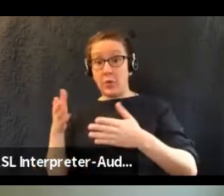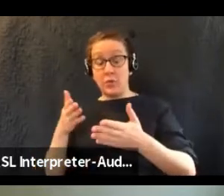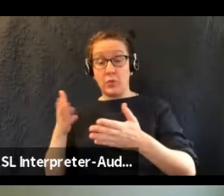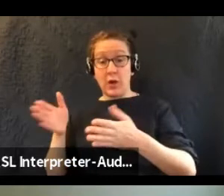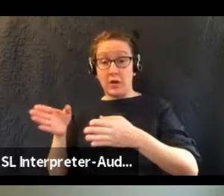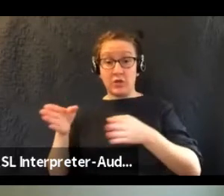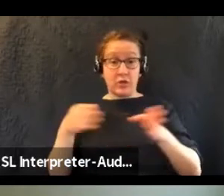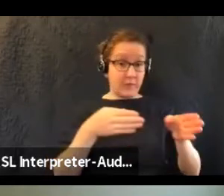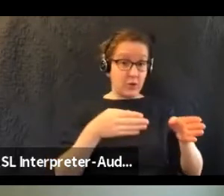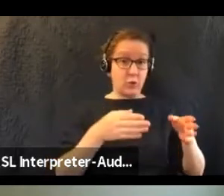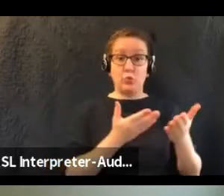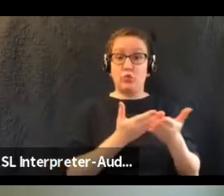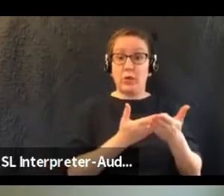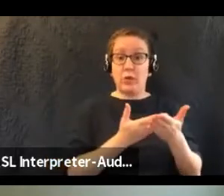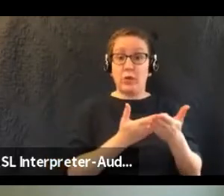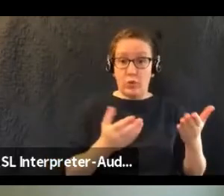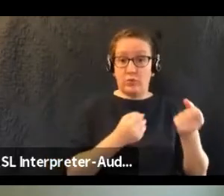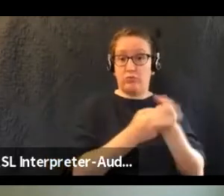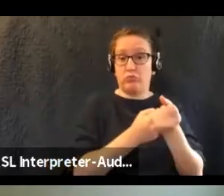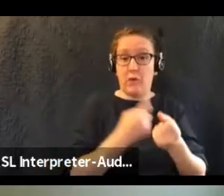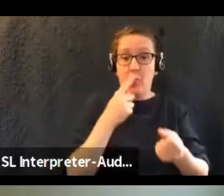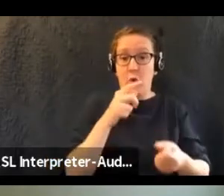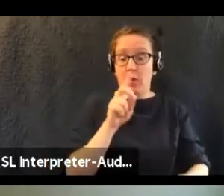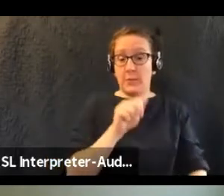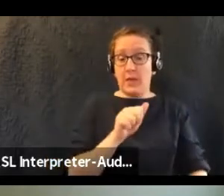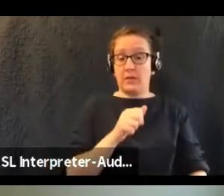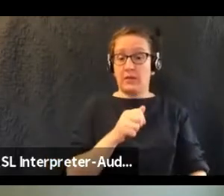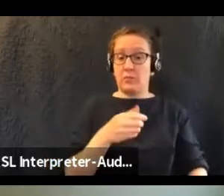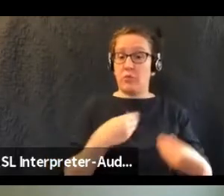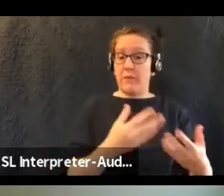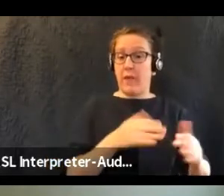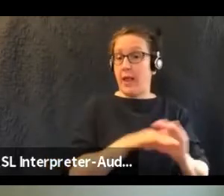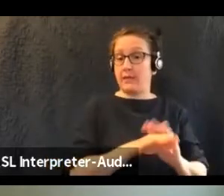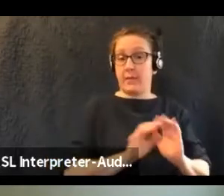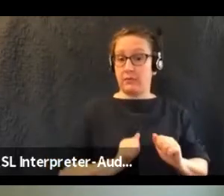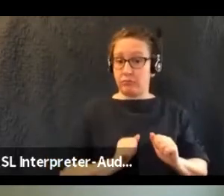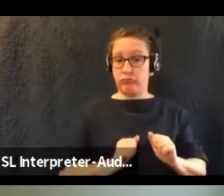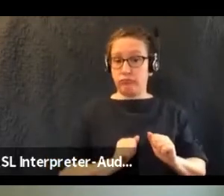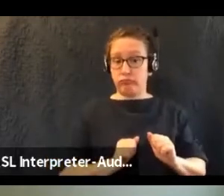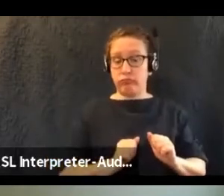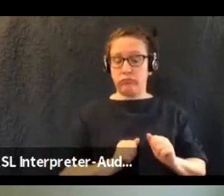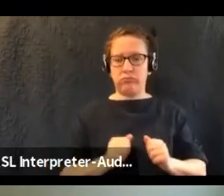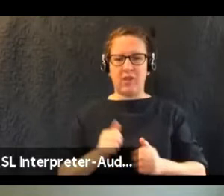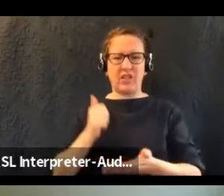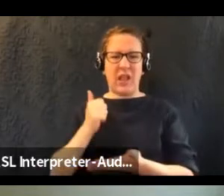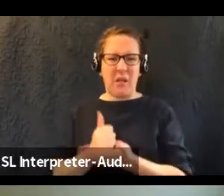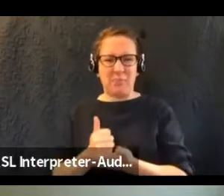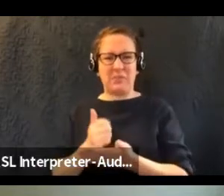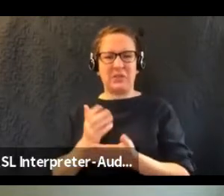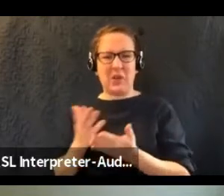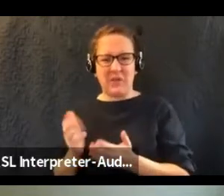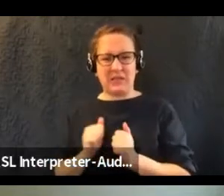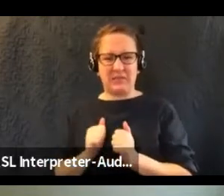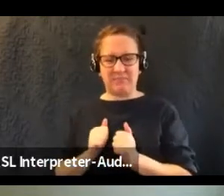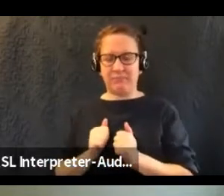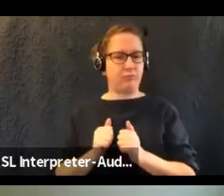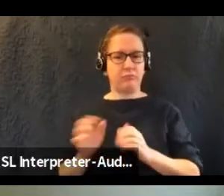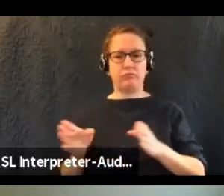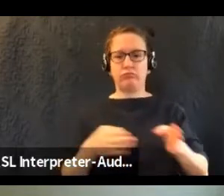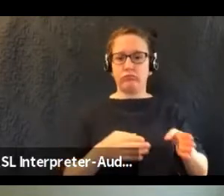and/or we are here to provide access, and also that we are here as a campus resource